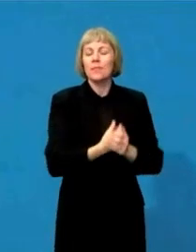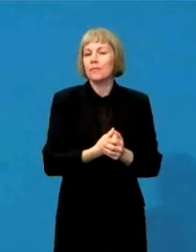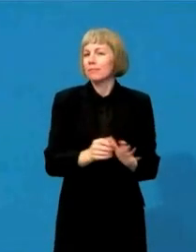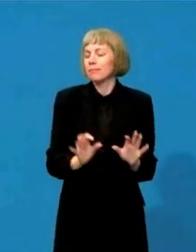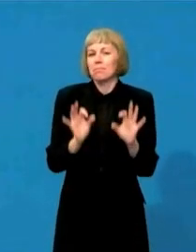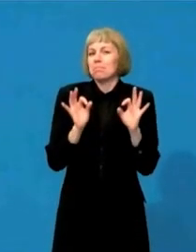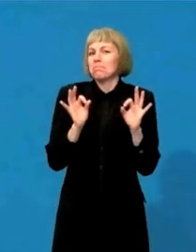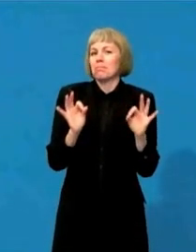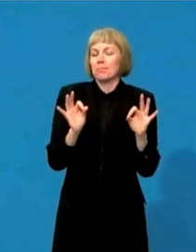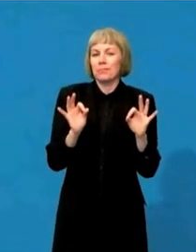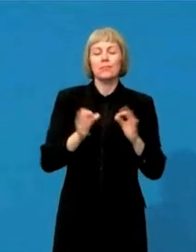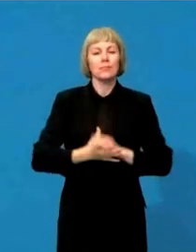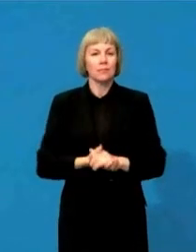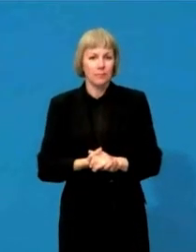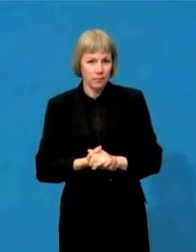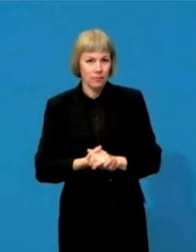that. So it's the cycle of life.